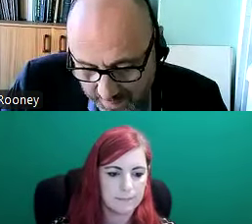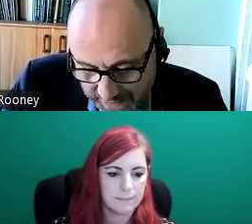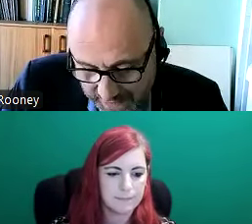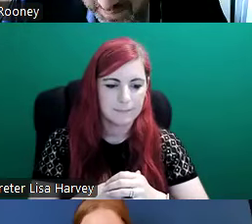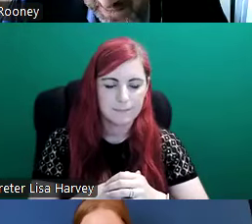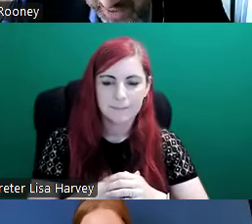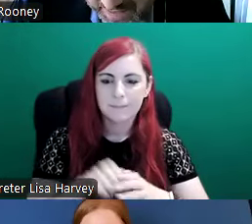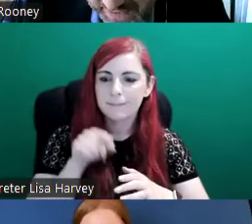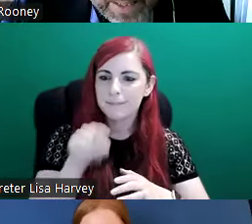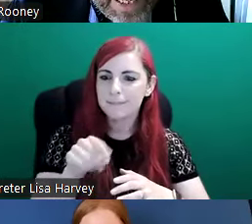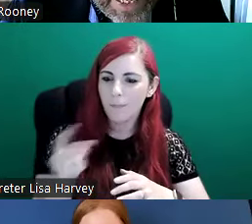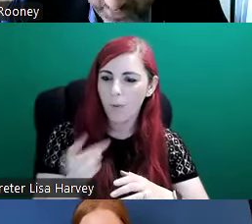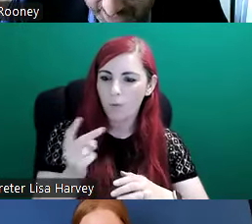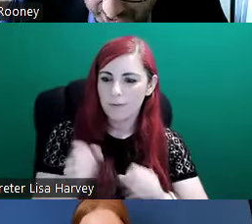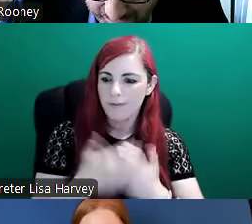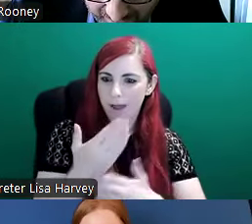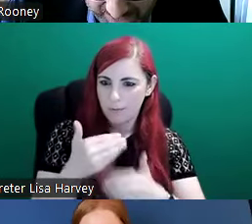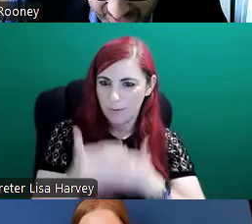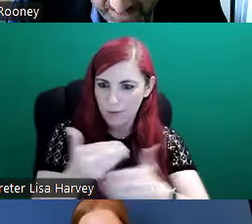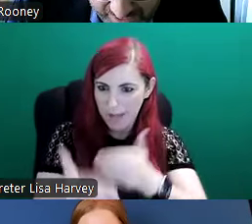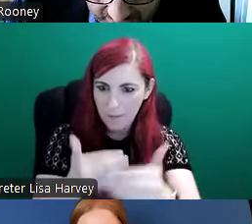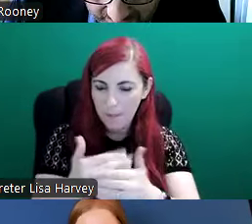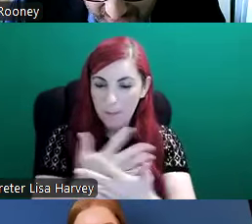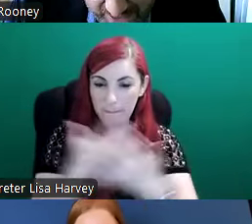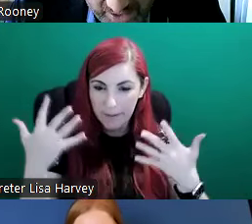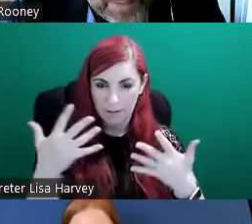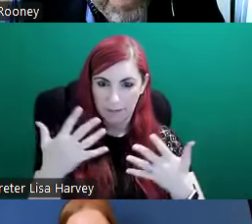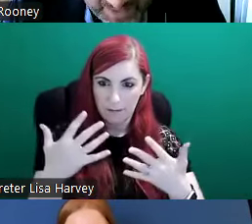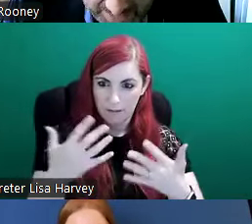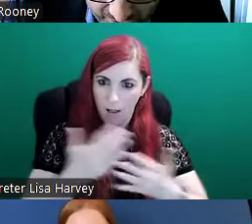time, a deep interest in and admiration for, early Irish art. On the left is a